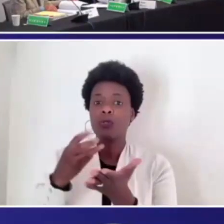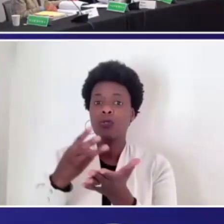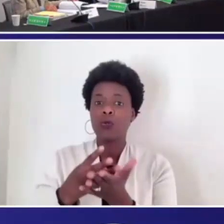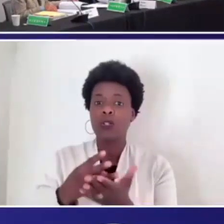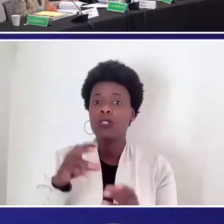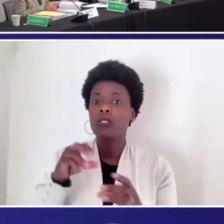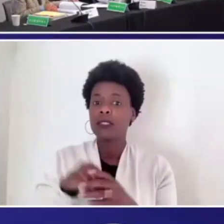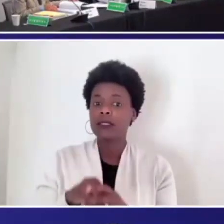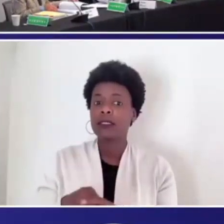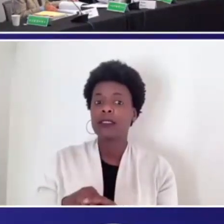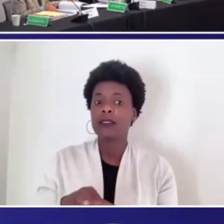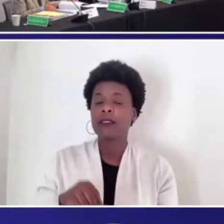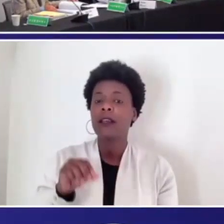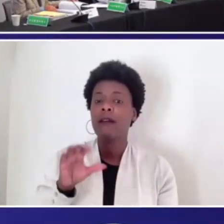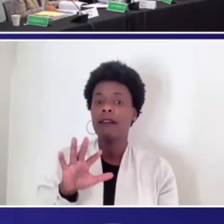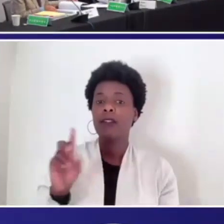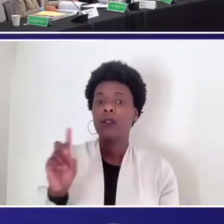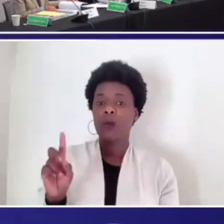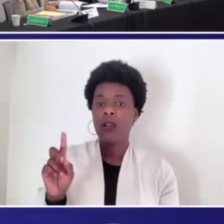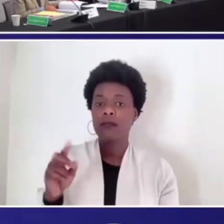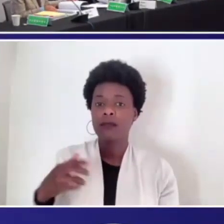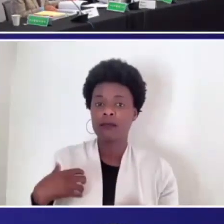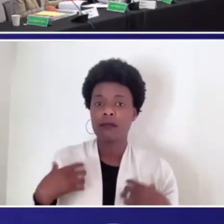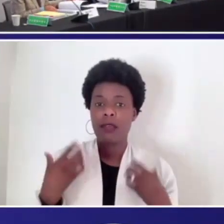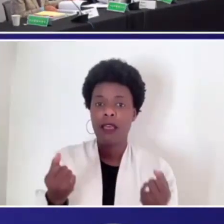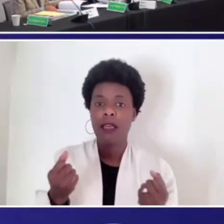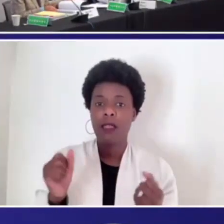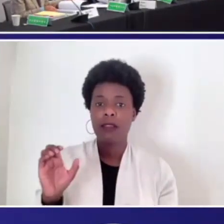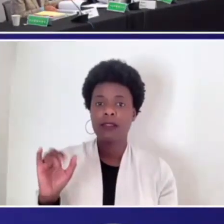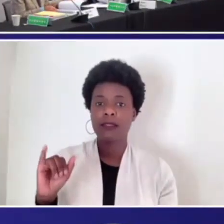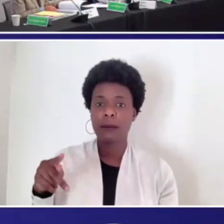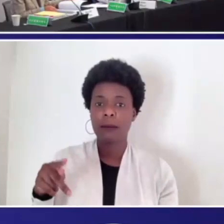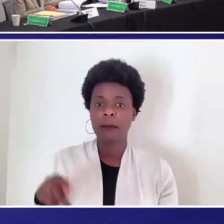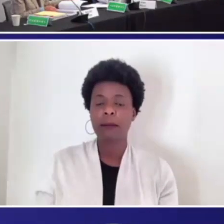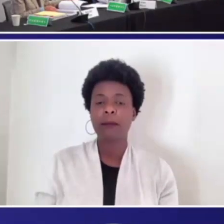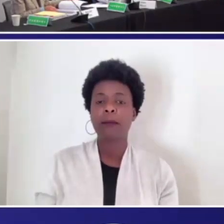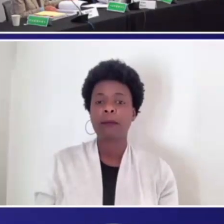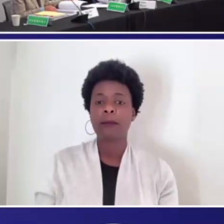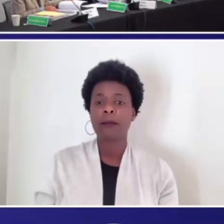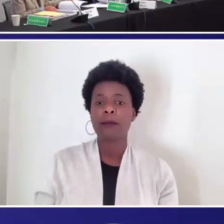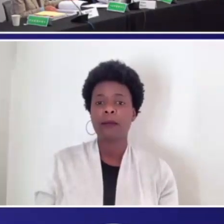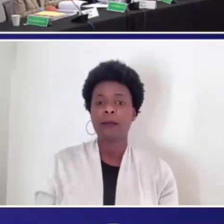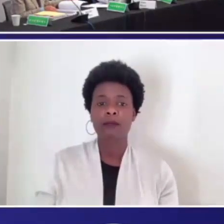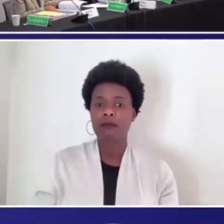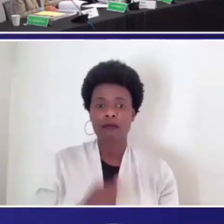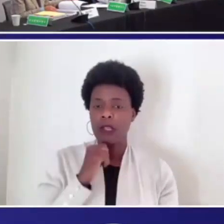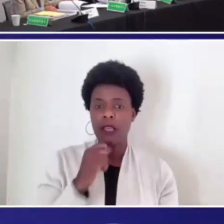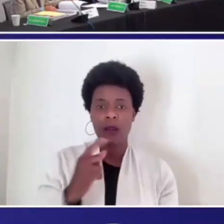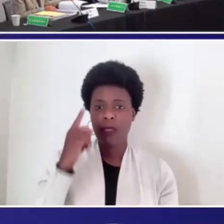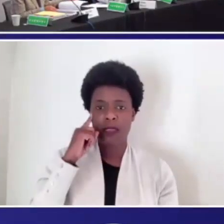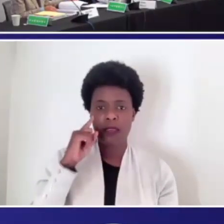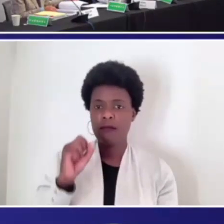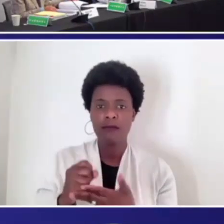the health CIP, for everybody who's following along. And I do not think social work counts.